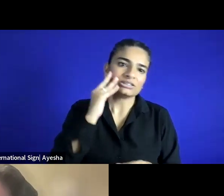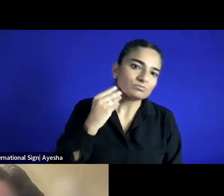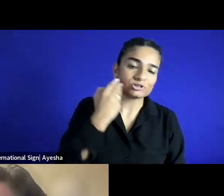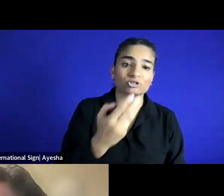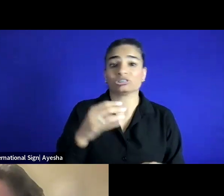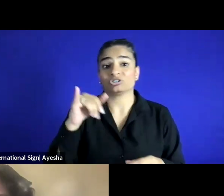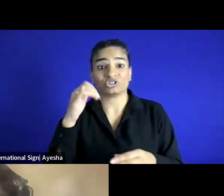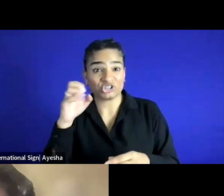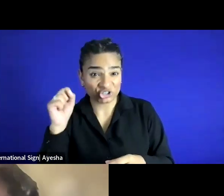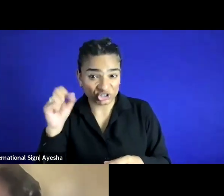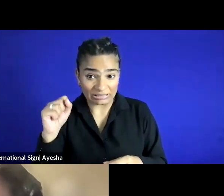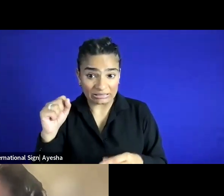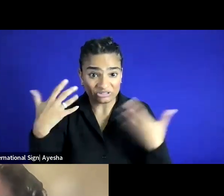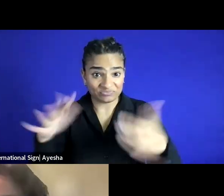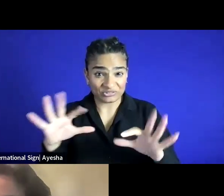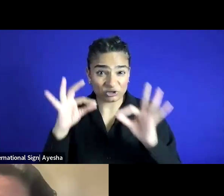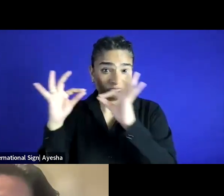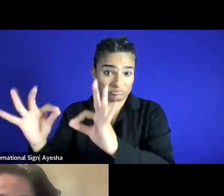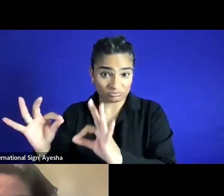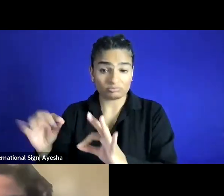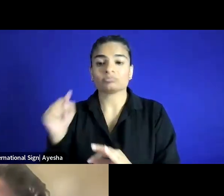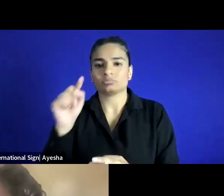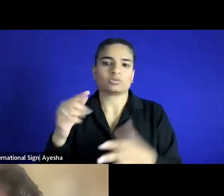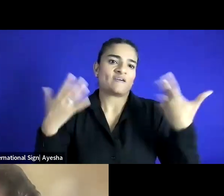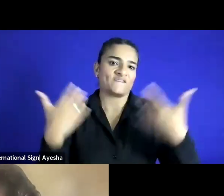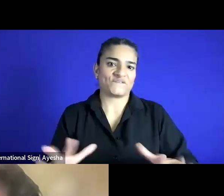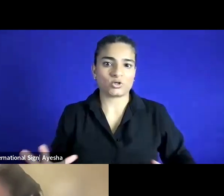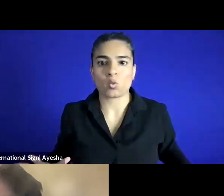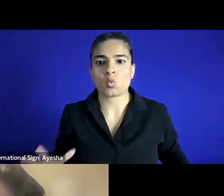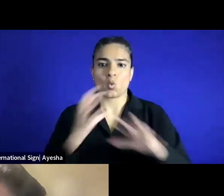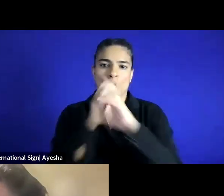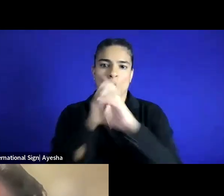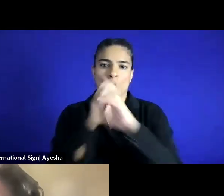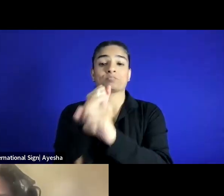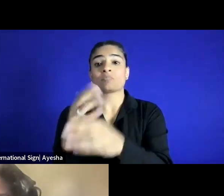So as we wrap up for today, we just want to say thank you to everyone for joining us today.